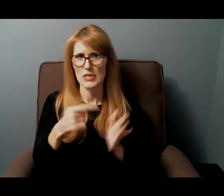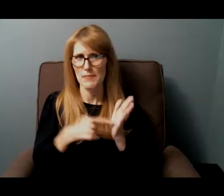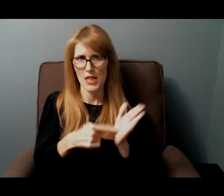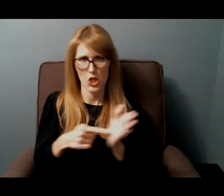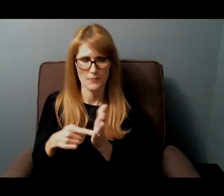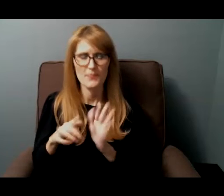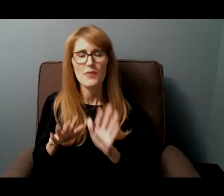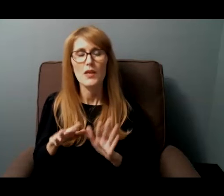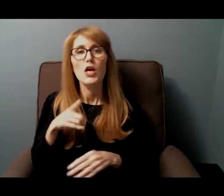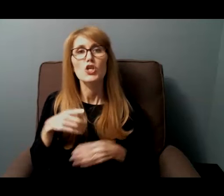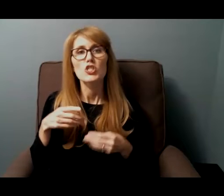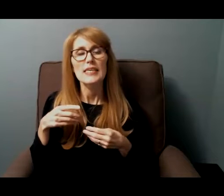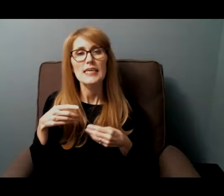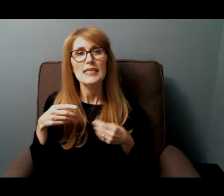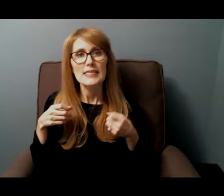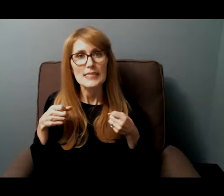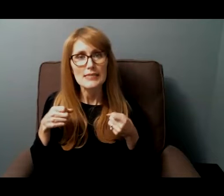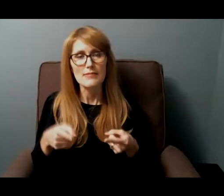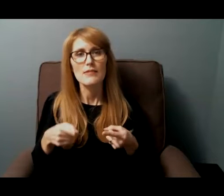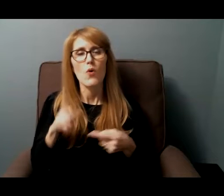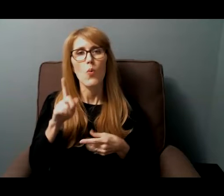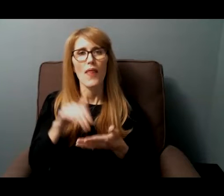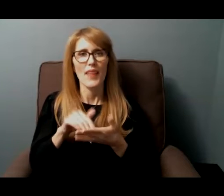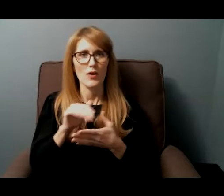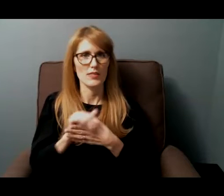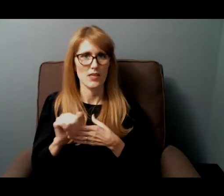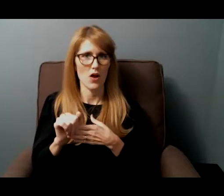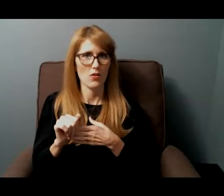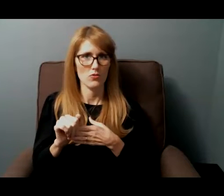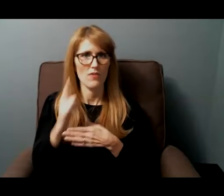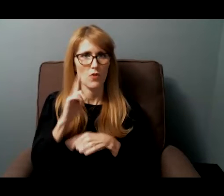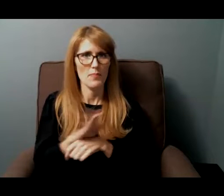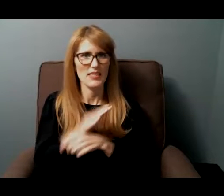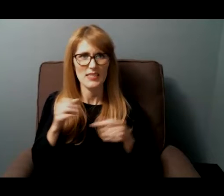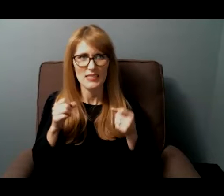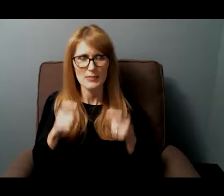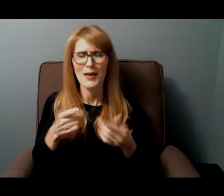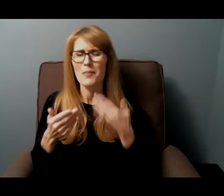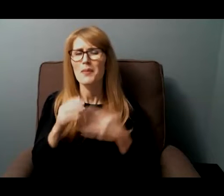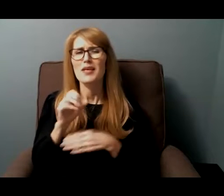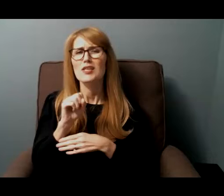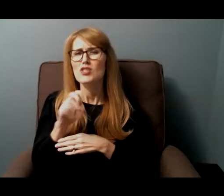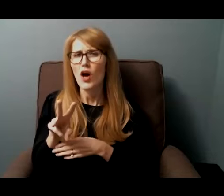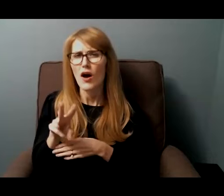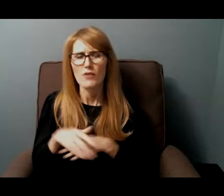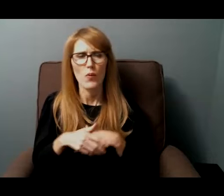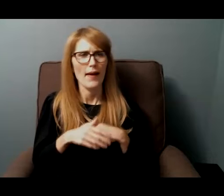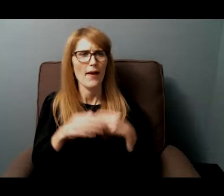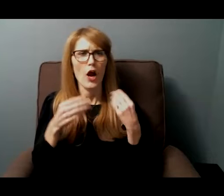$1,000 on business expenses. Could be software and maybe some marketing, maybe her business